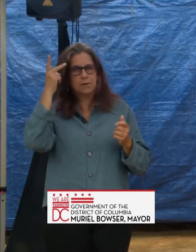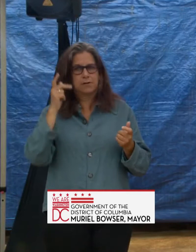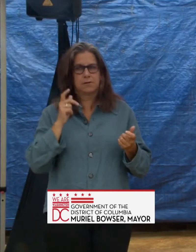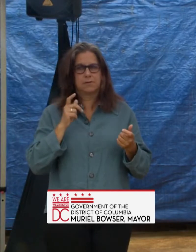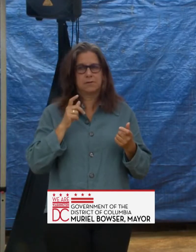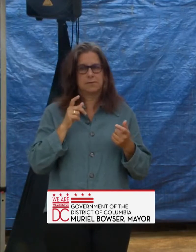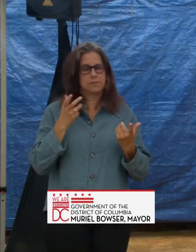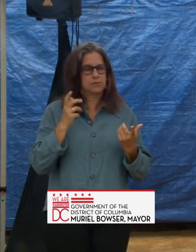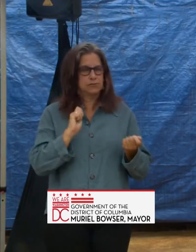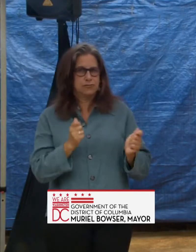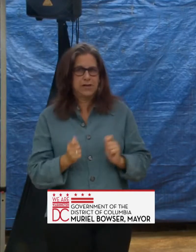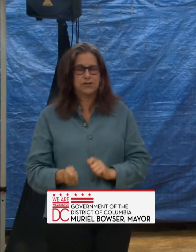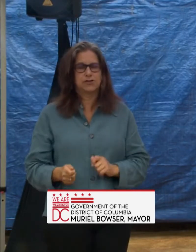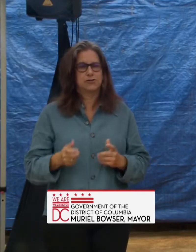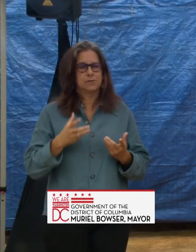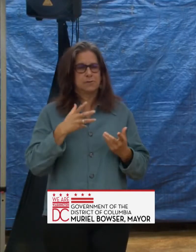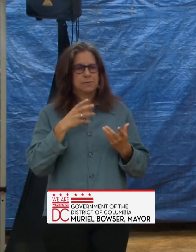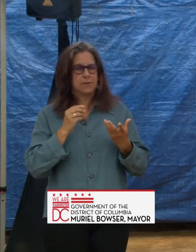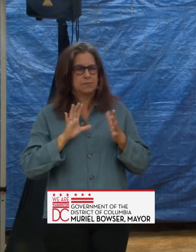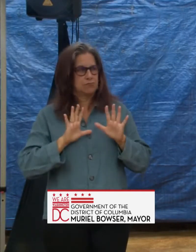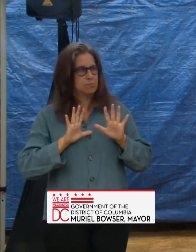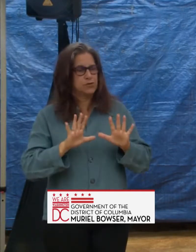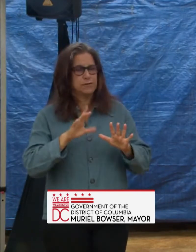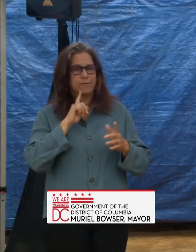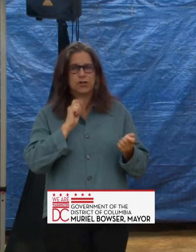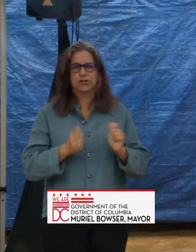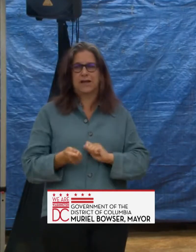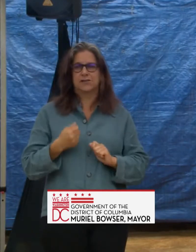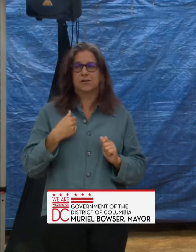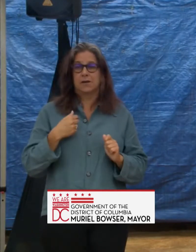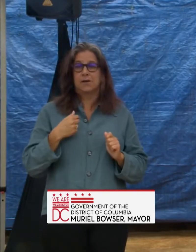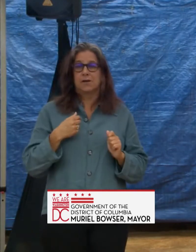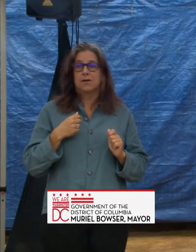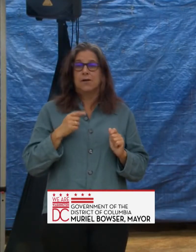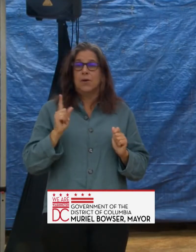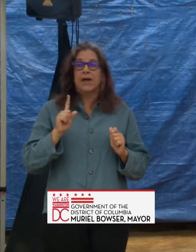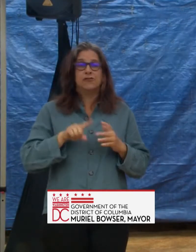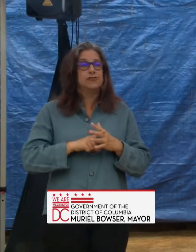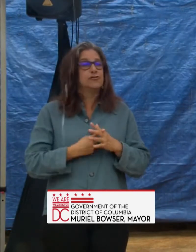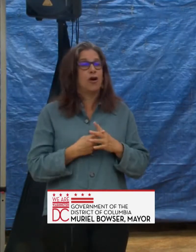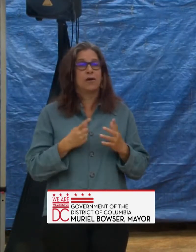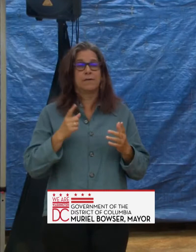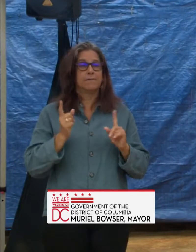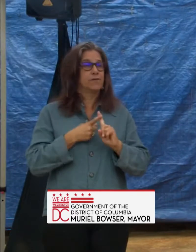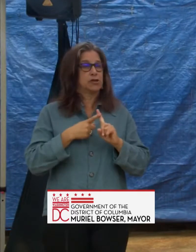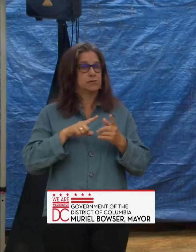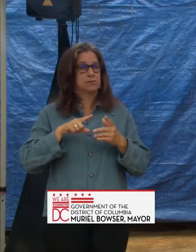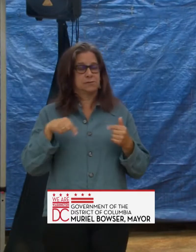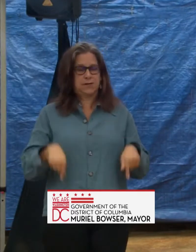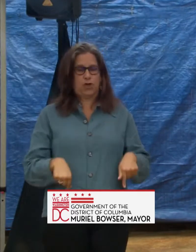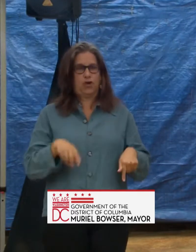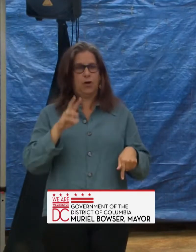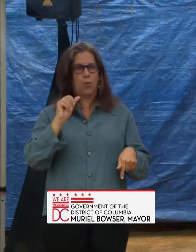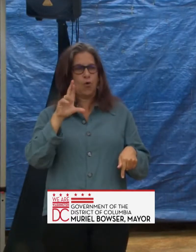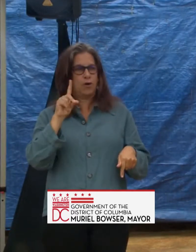AND WE ARE GOING TO START RIGHT HERE IN WARD 4. I HAVE TO SAY THAT WE HAVE RECEIVED INCREDIBLE SUPPORT FROM